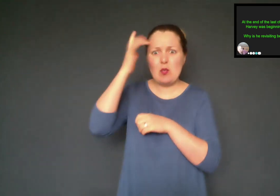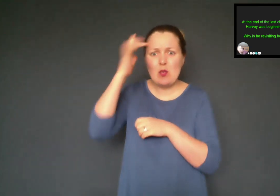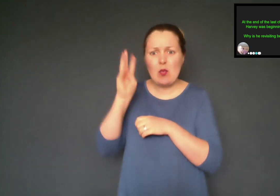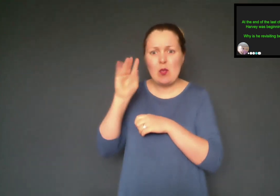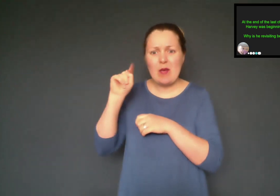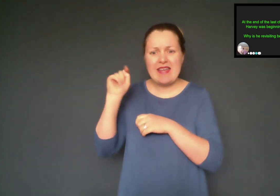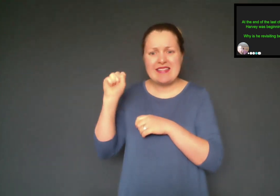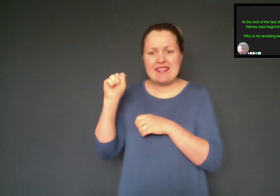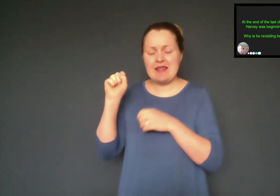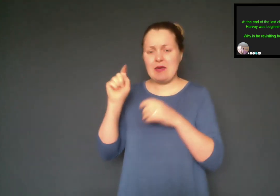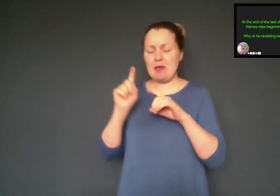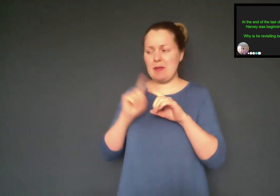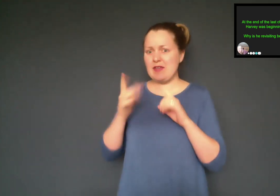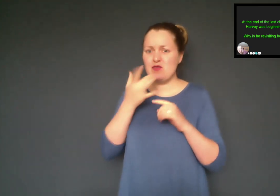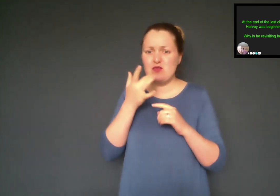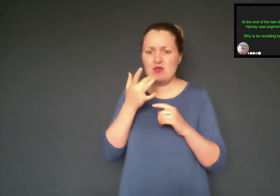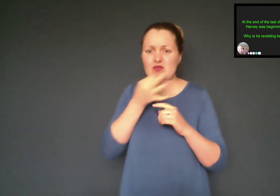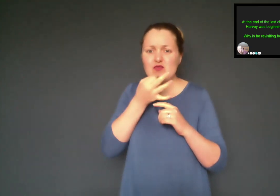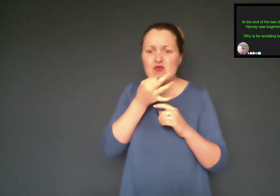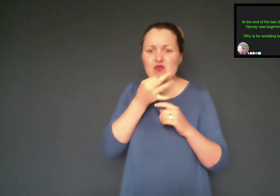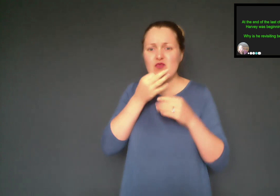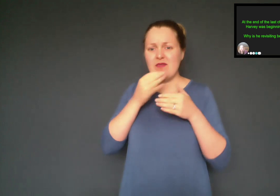thinking about when he was a vampire and thinking about becoming a vampire again